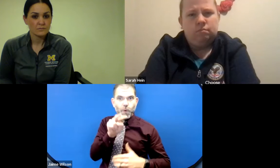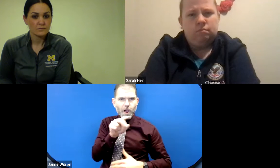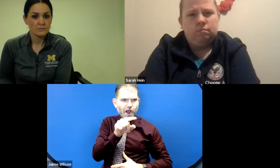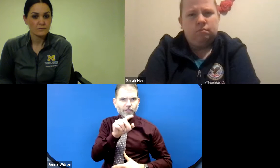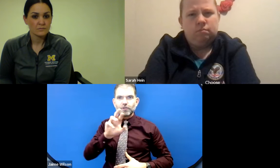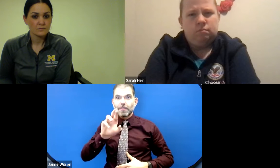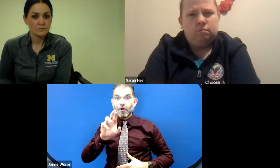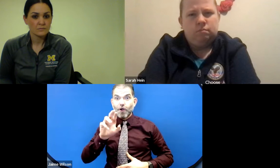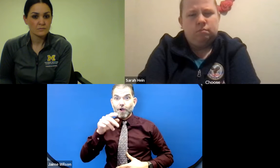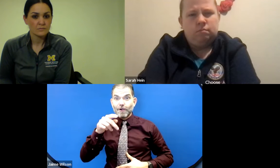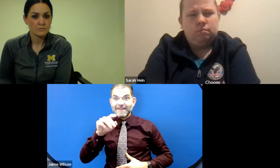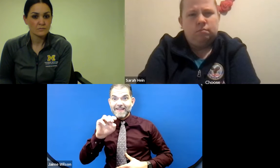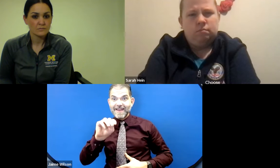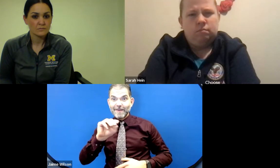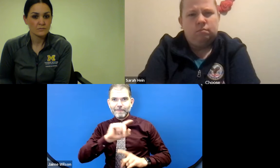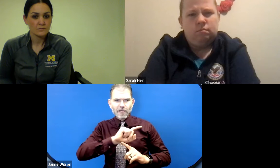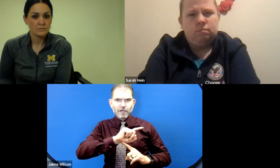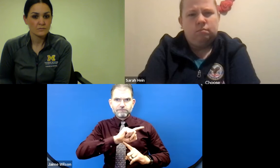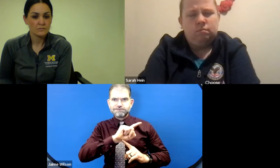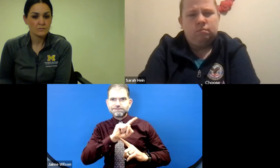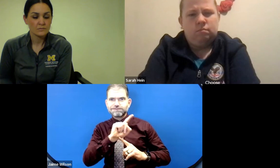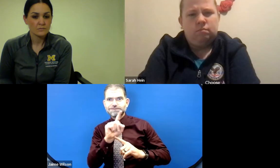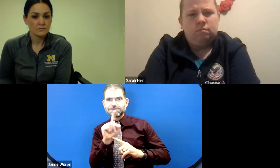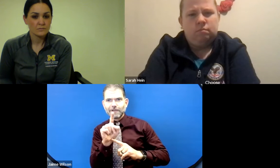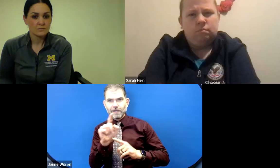ASL Interpreter: I don't have to look at the Rpms.